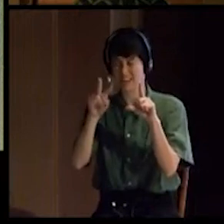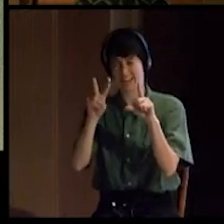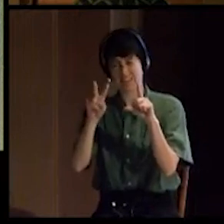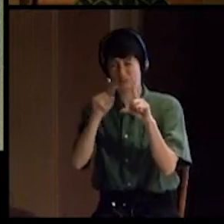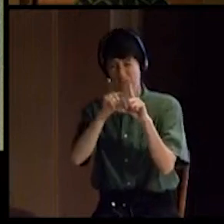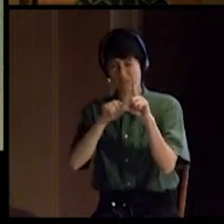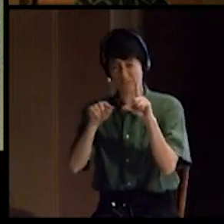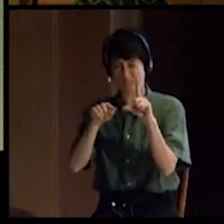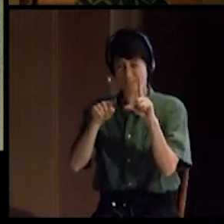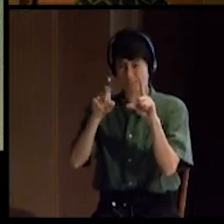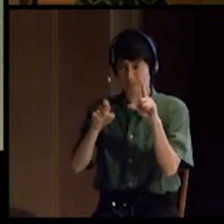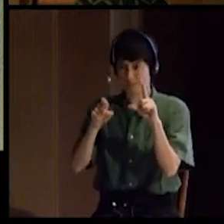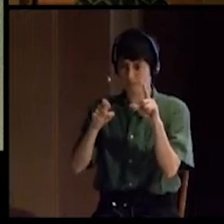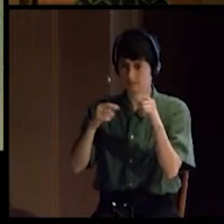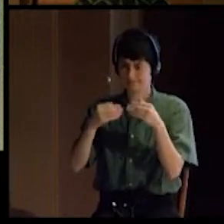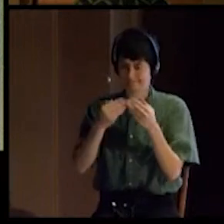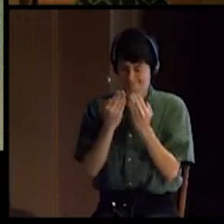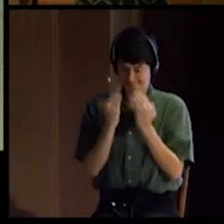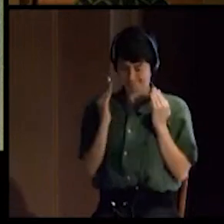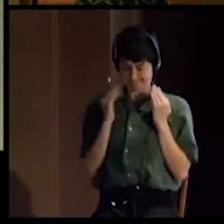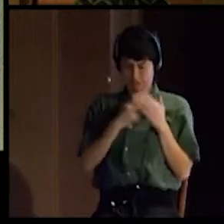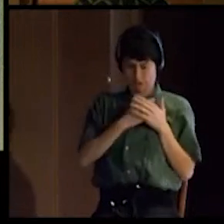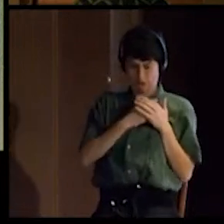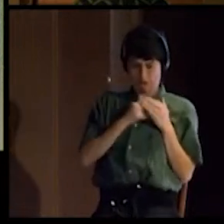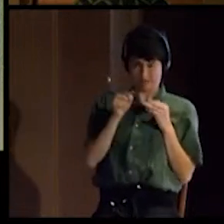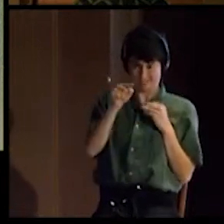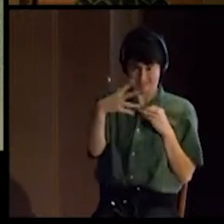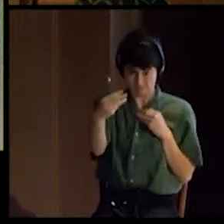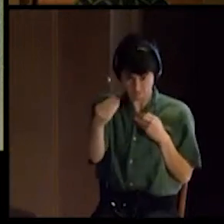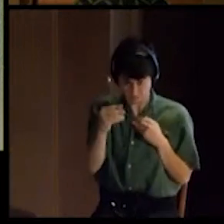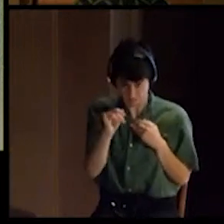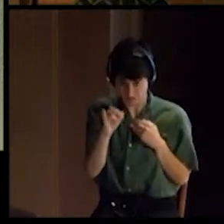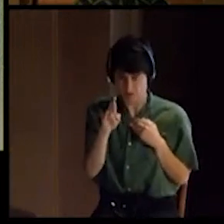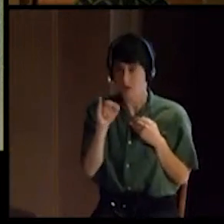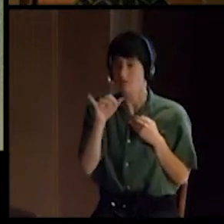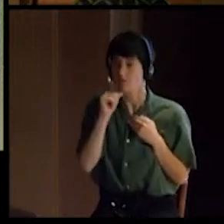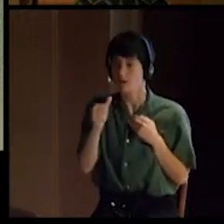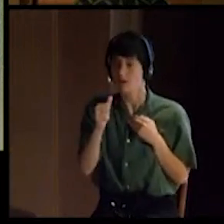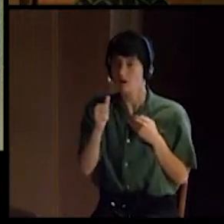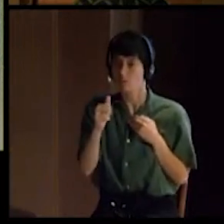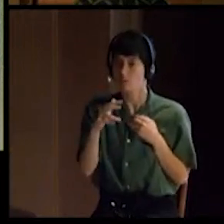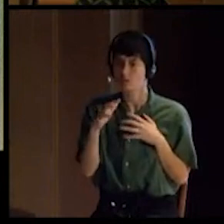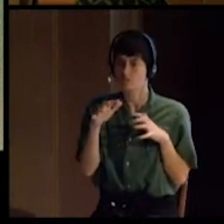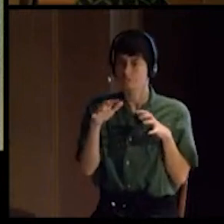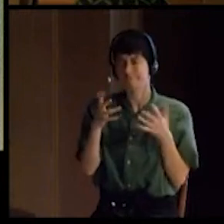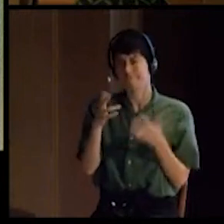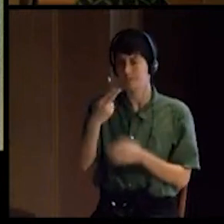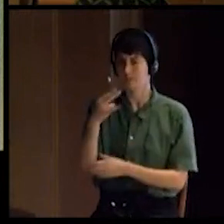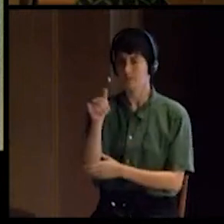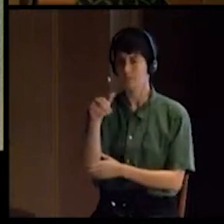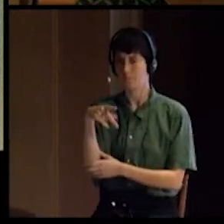I, on the other hand, weighed a whopping 65,000 grams, and I still couldn't keep my hand warm.